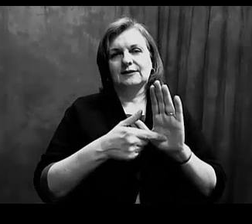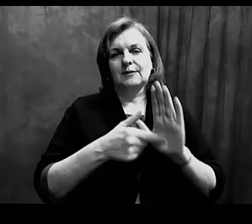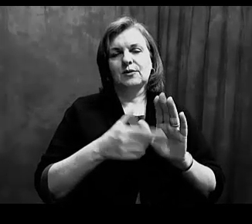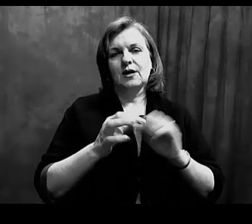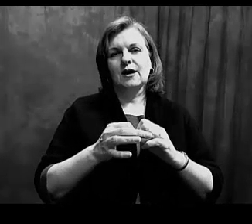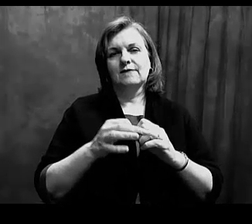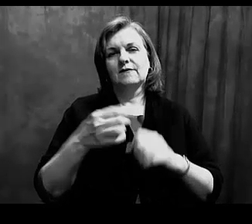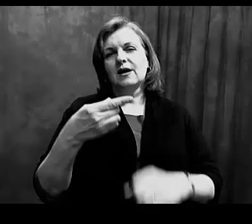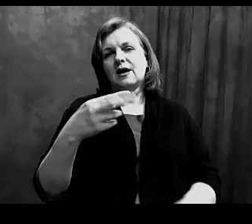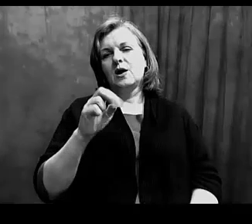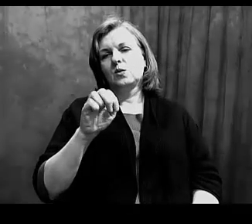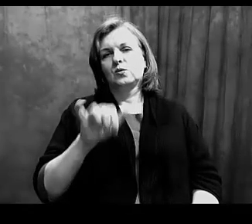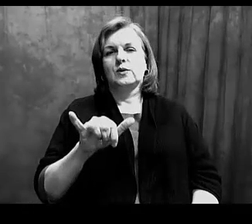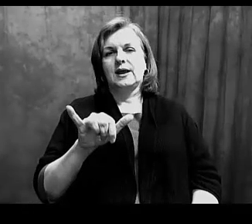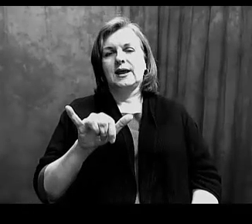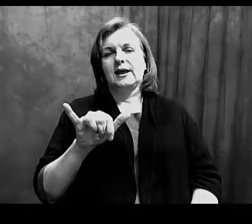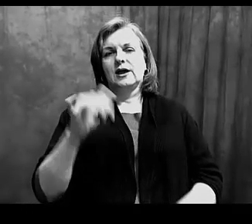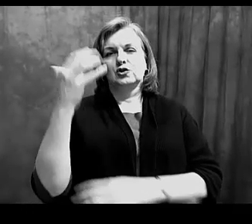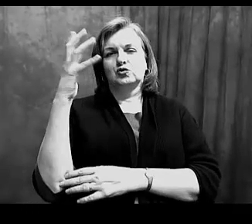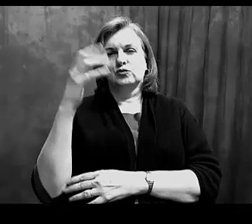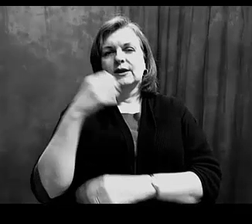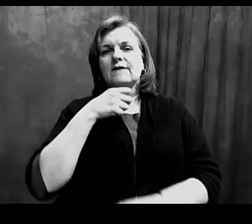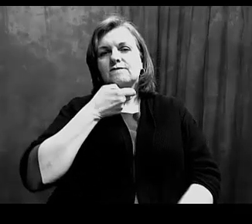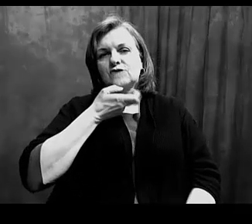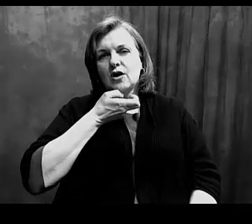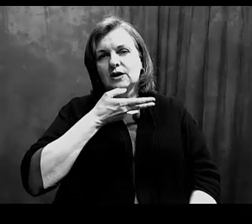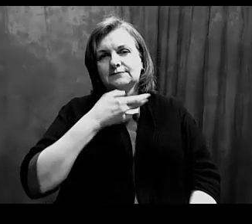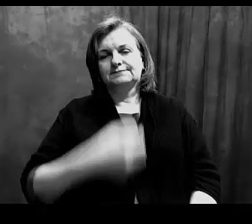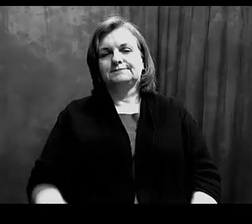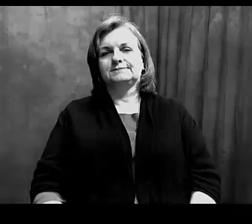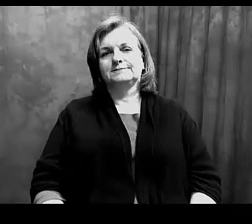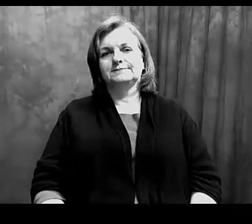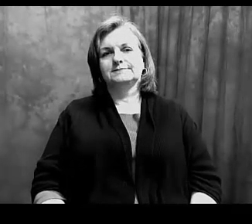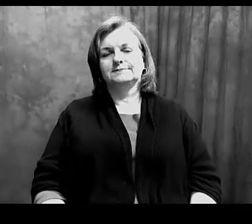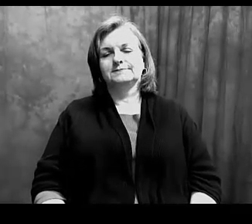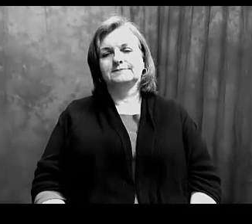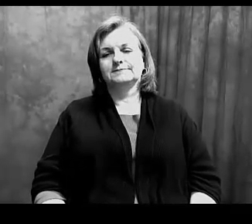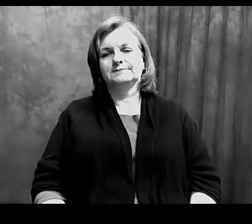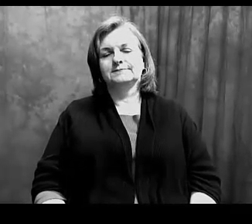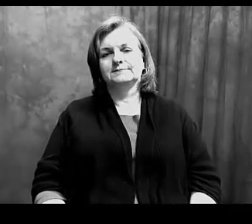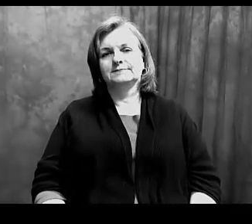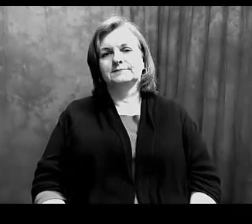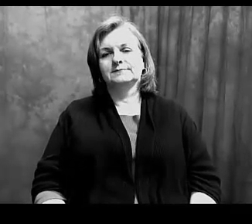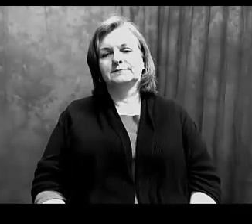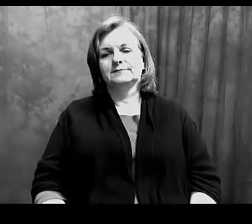give you an example here of the grey tree frog